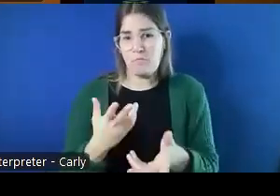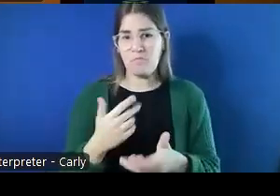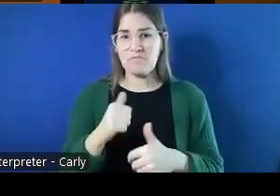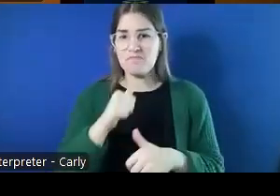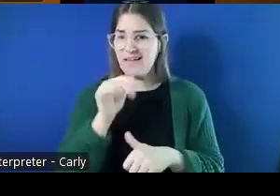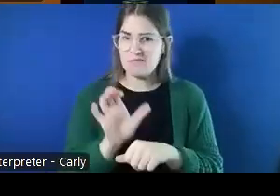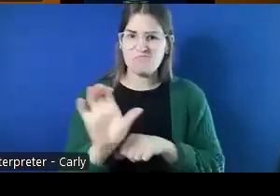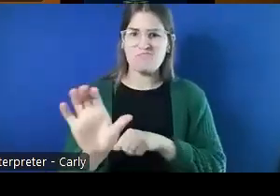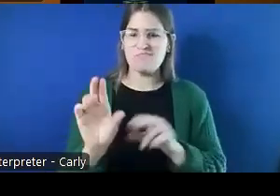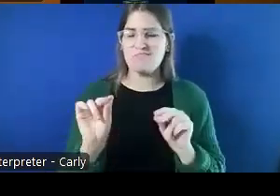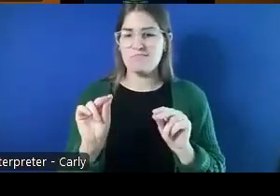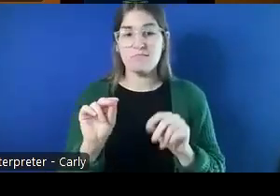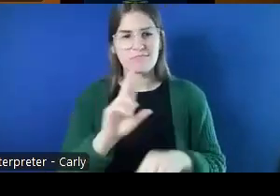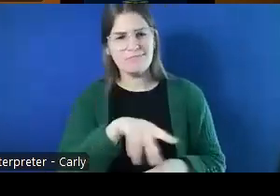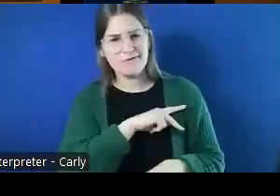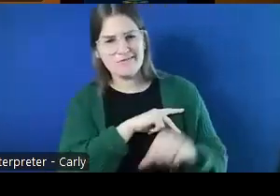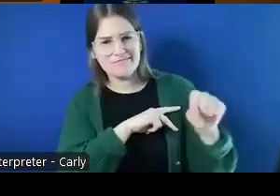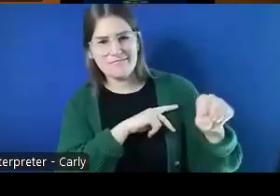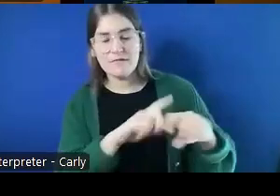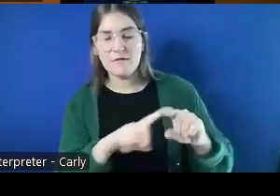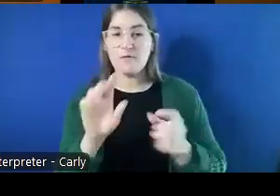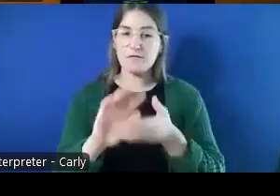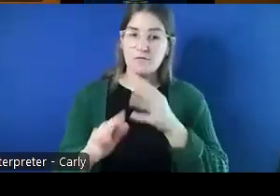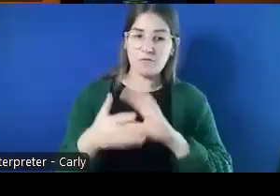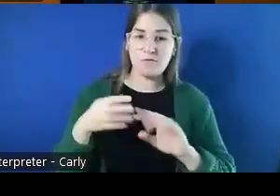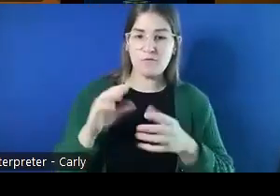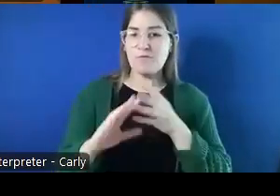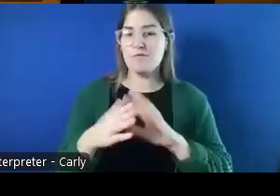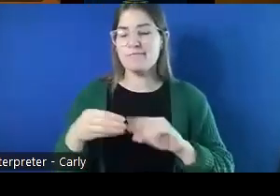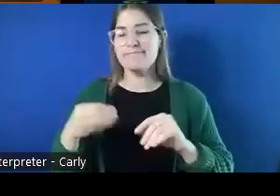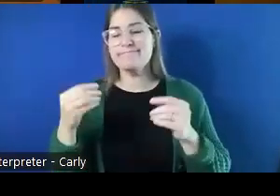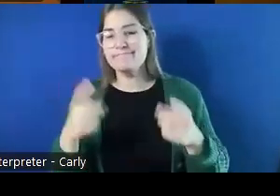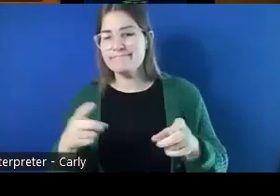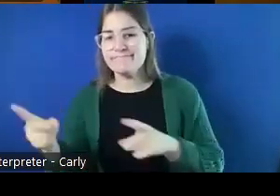personality matters too but storytelling comes into play and so it can really be a great kind